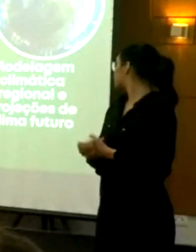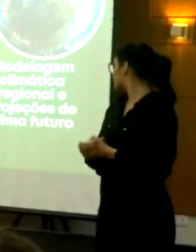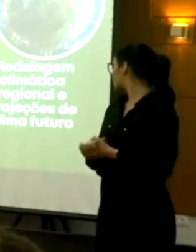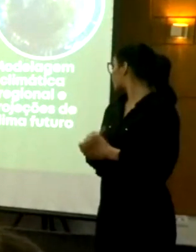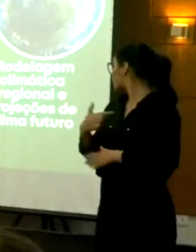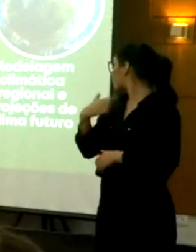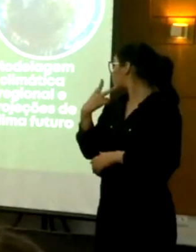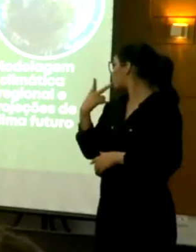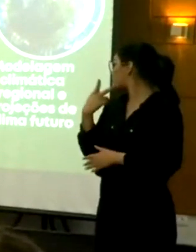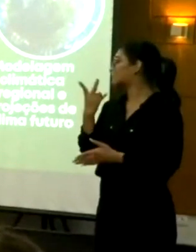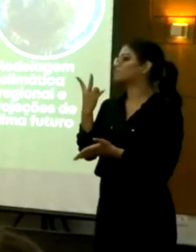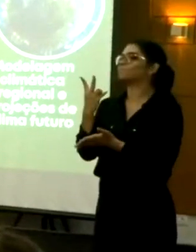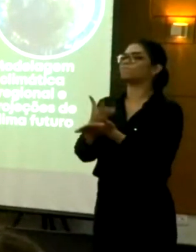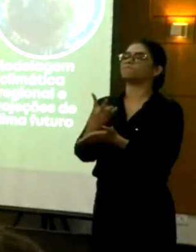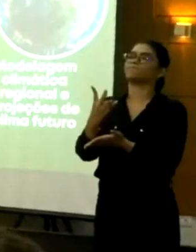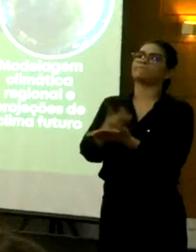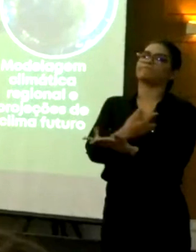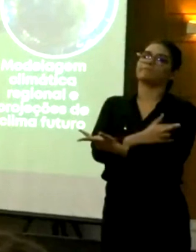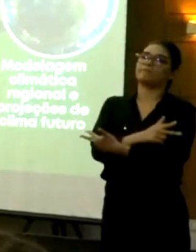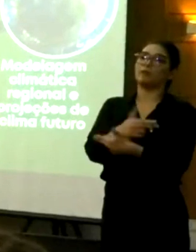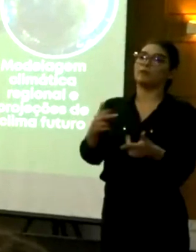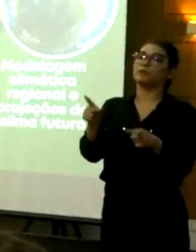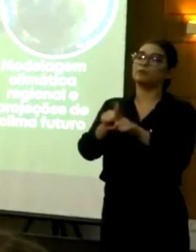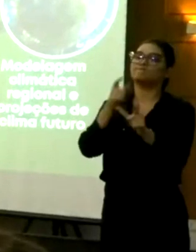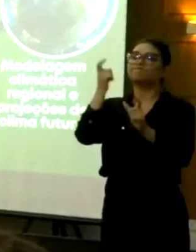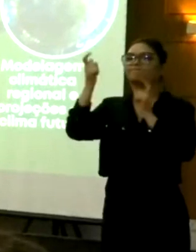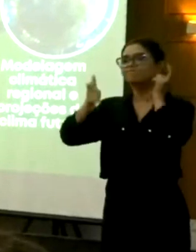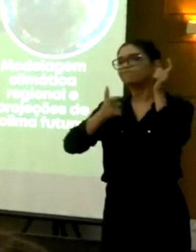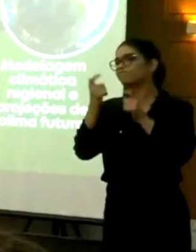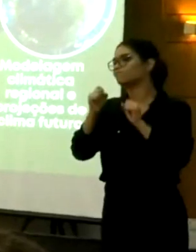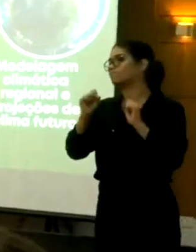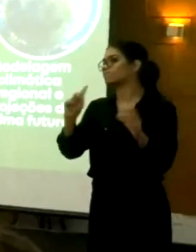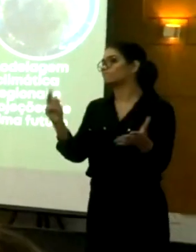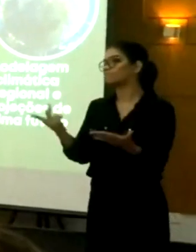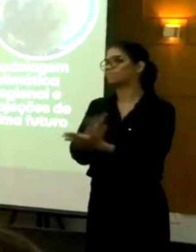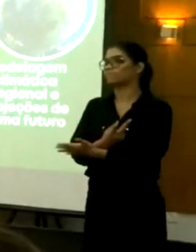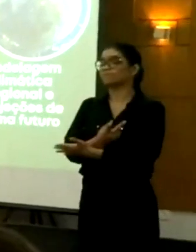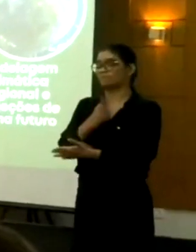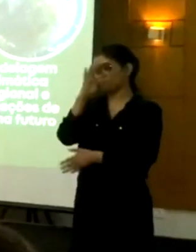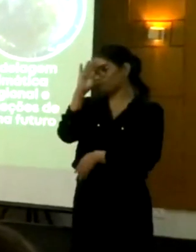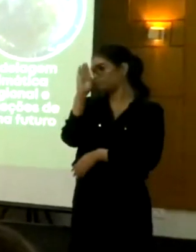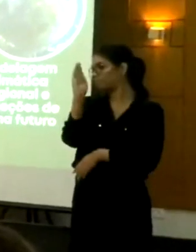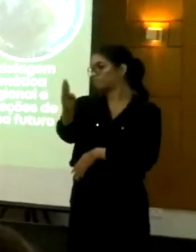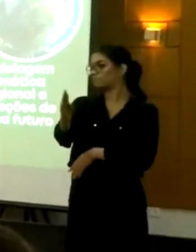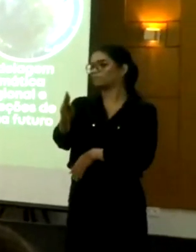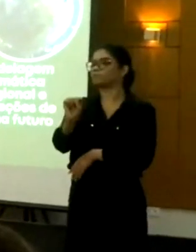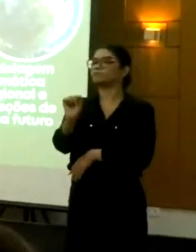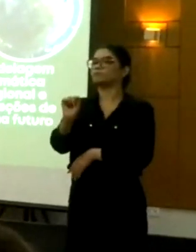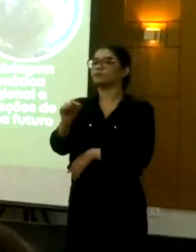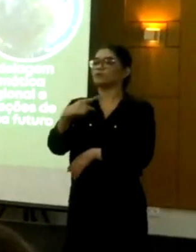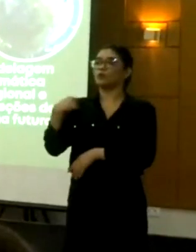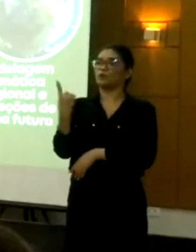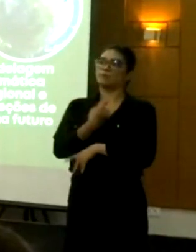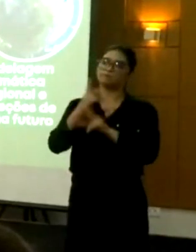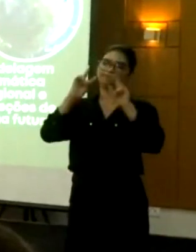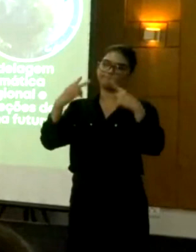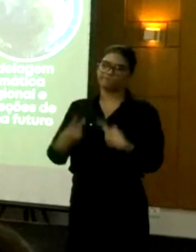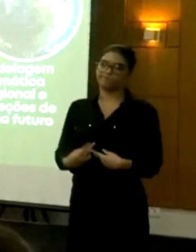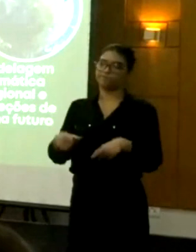I have highlighted this because this It's very worrying, it can directly affect human beings and the environment, the ecosystem